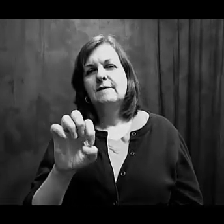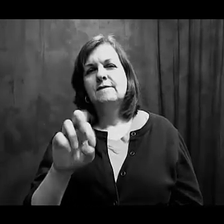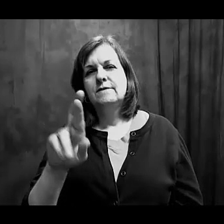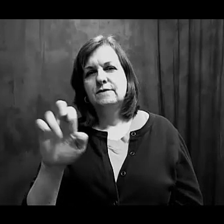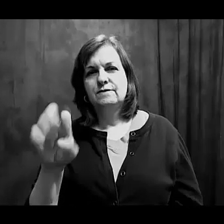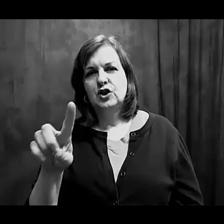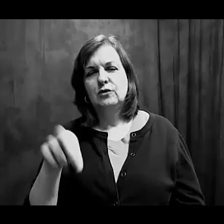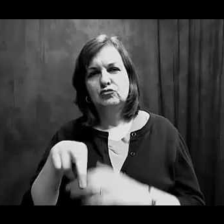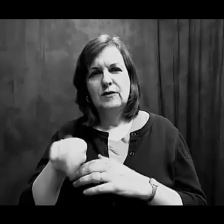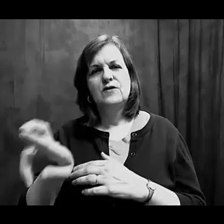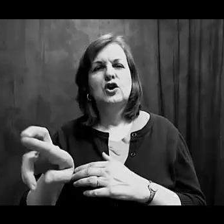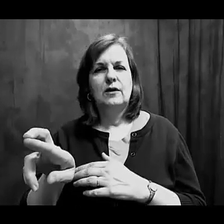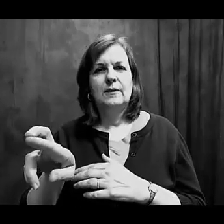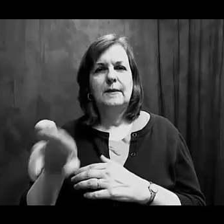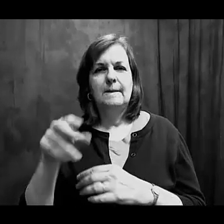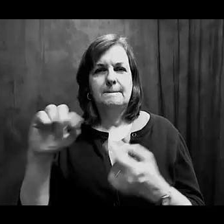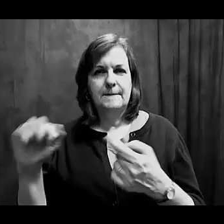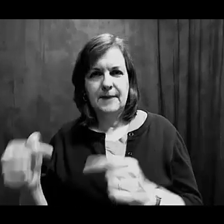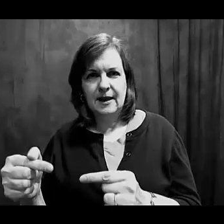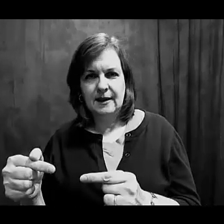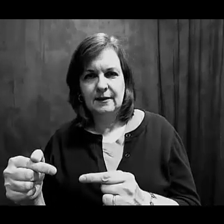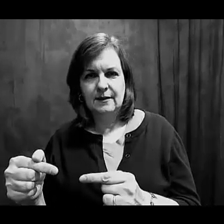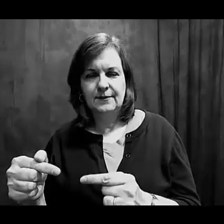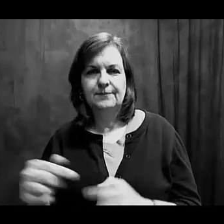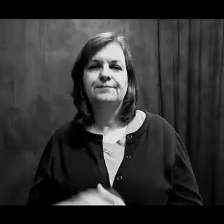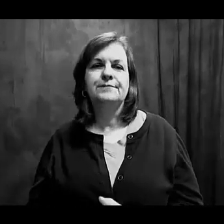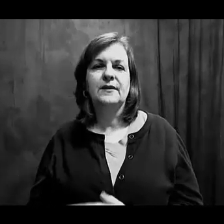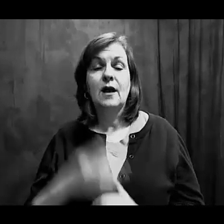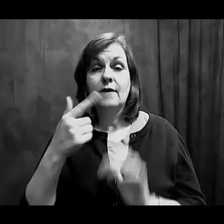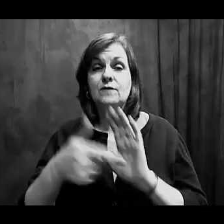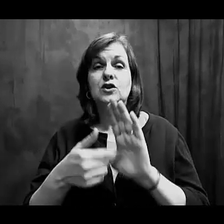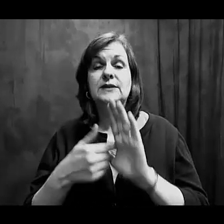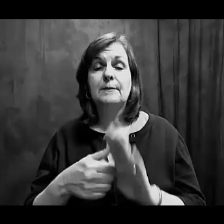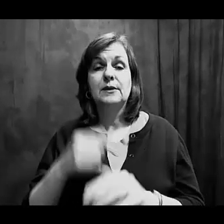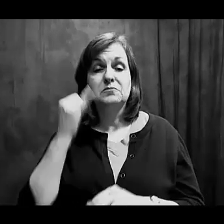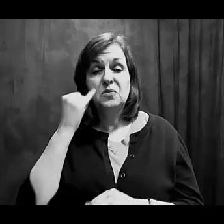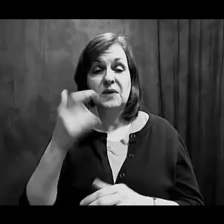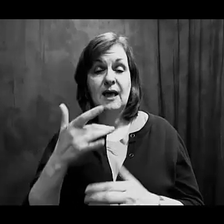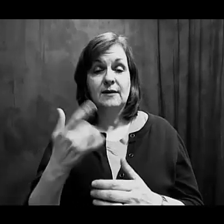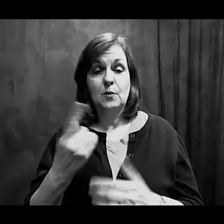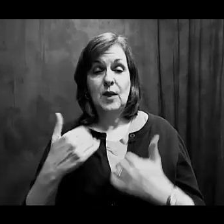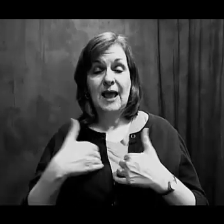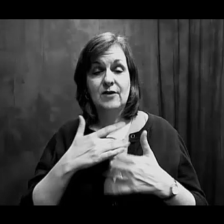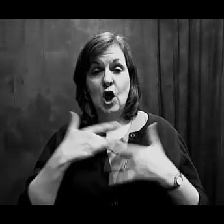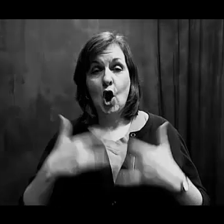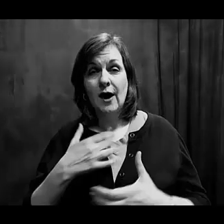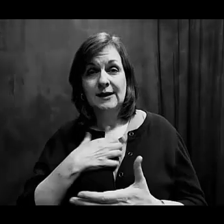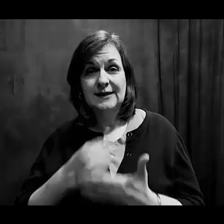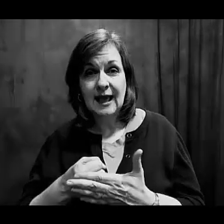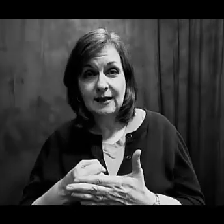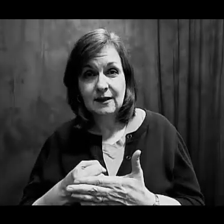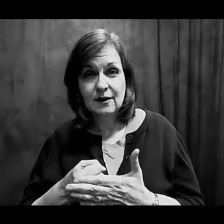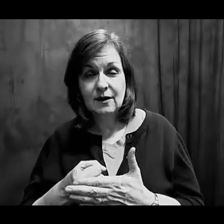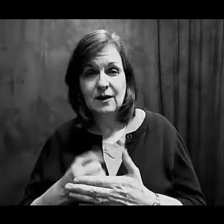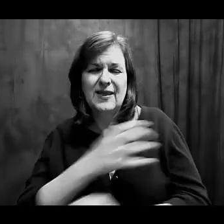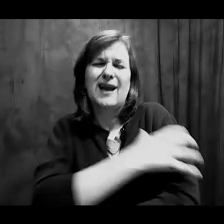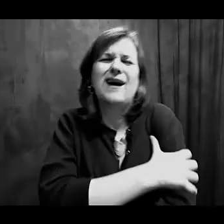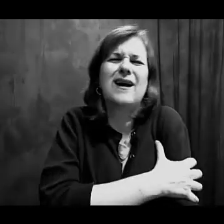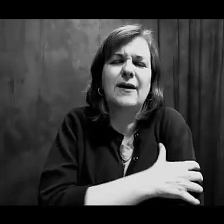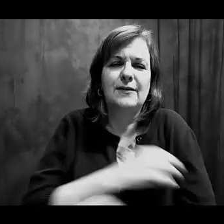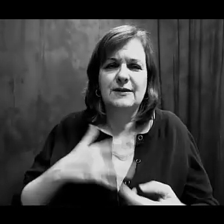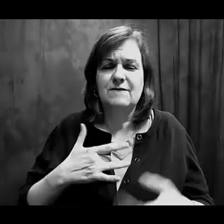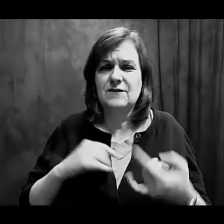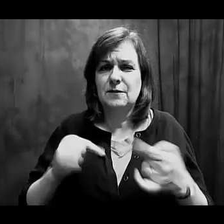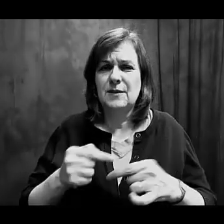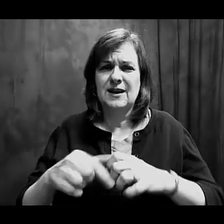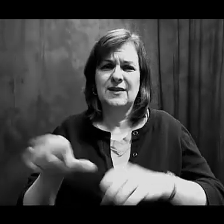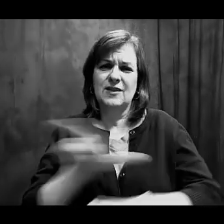so this is the idea that if folks are having a heart attack they often grab their left arm -- why is that?